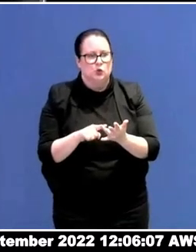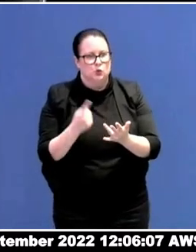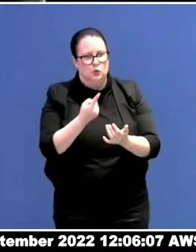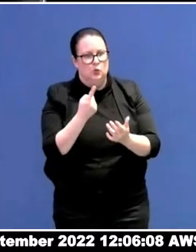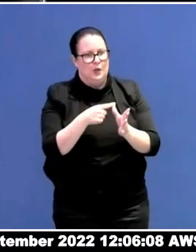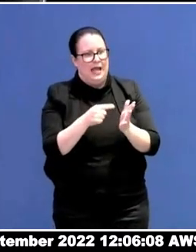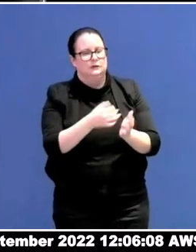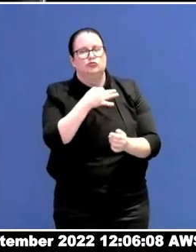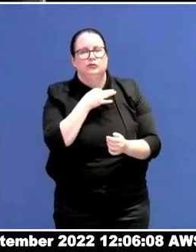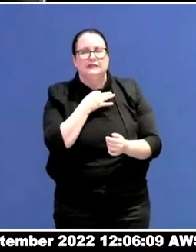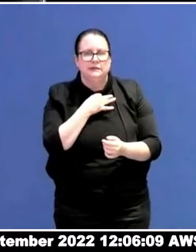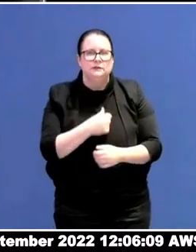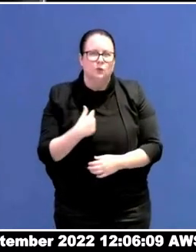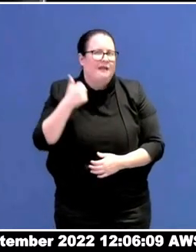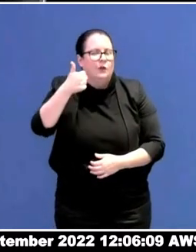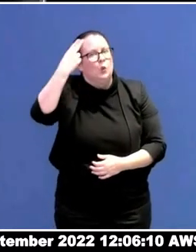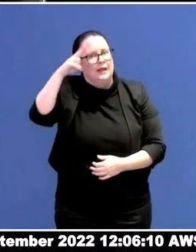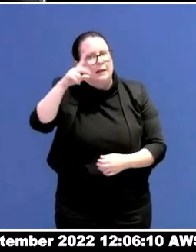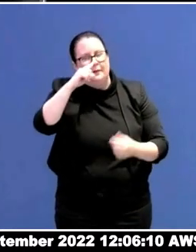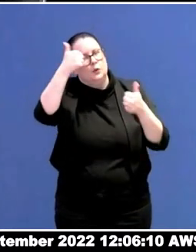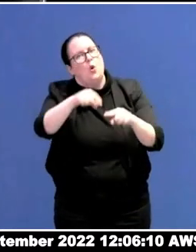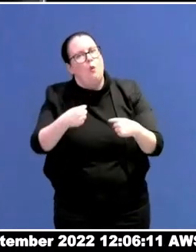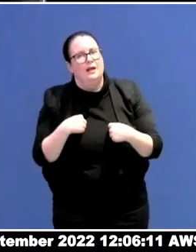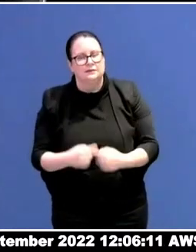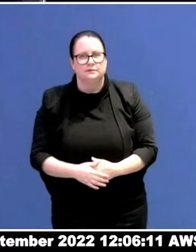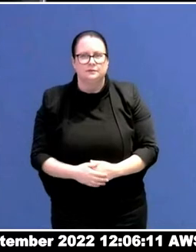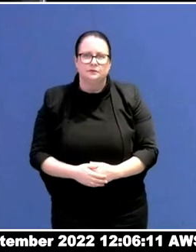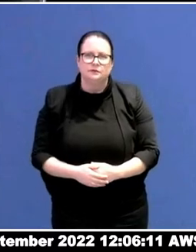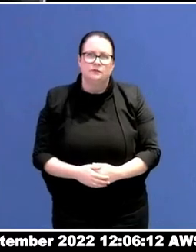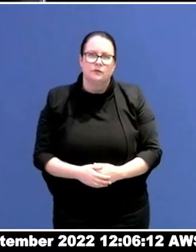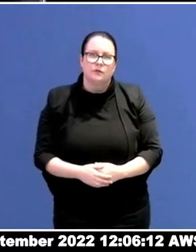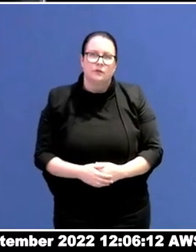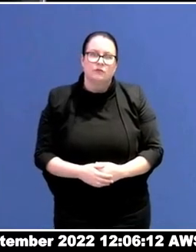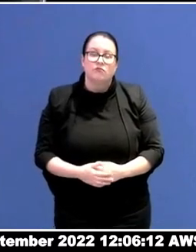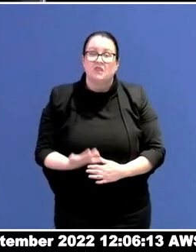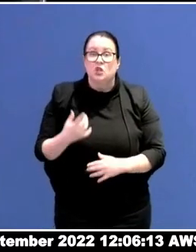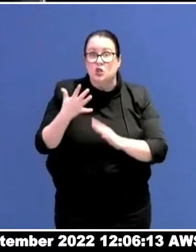COMMISSIONER McEWIN: So it's fair to say then that that should be the case for anything.